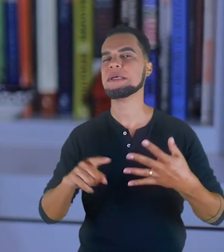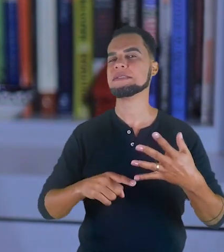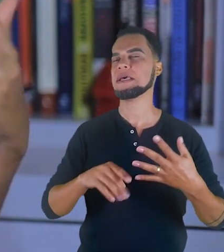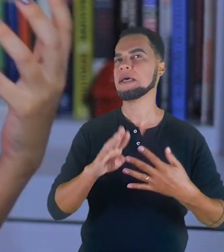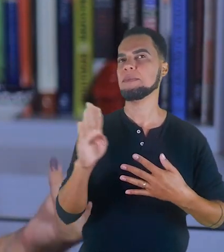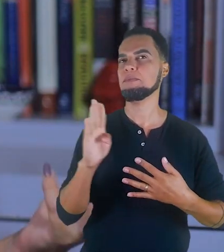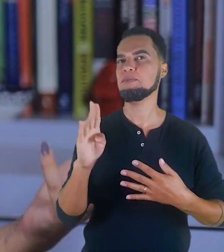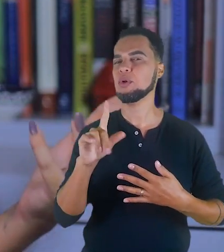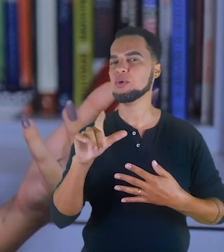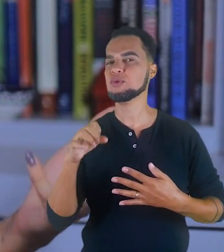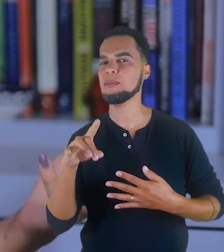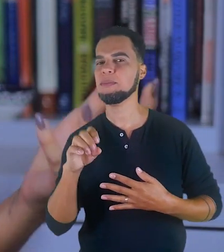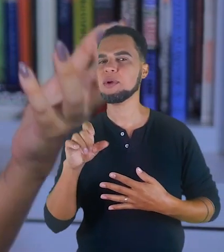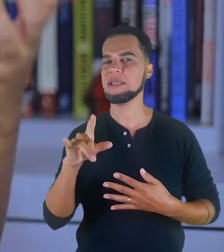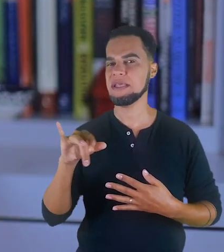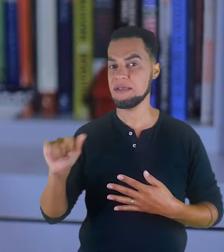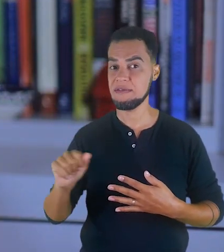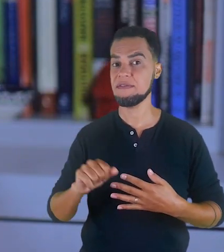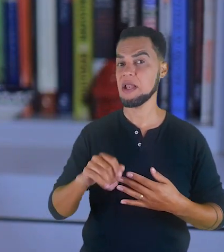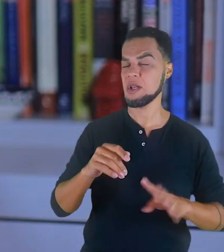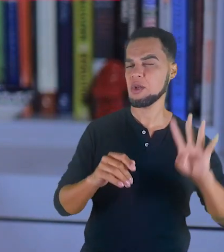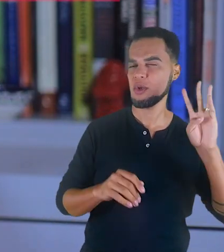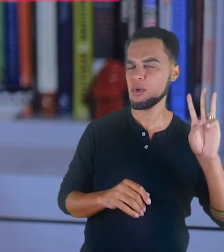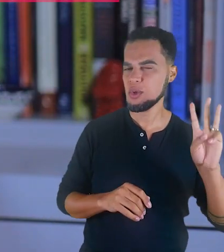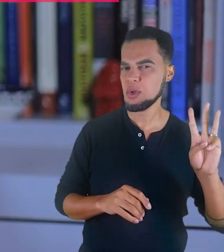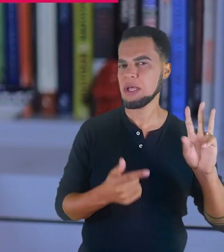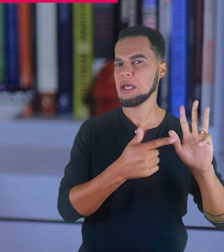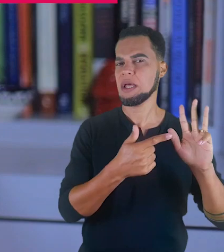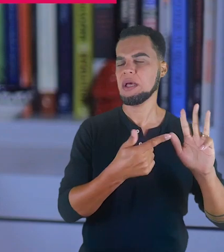about Lucho in Bolivia, we can talk about Lula in Brazil.